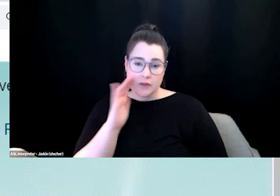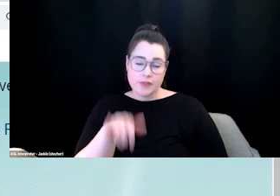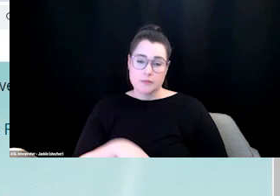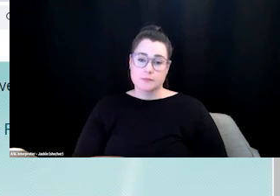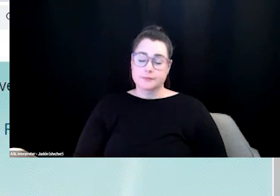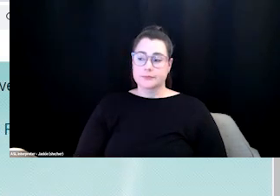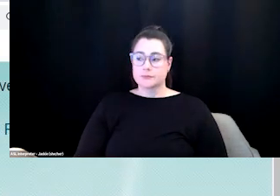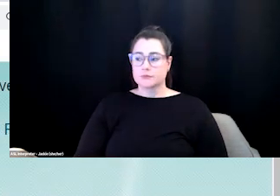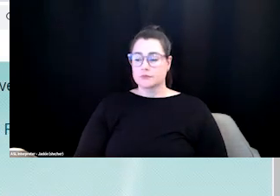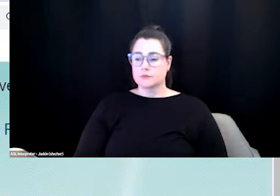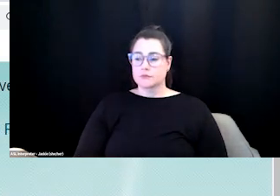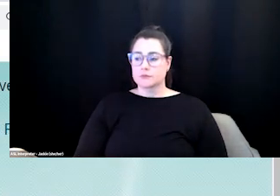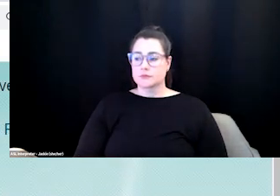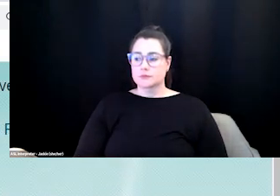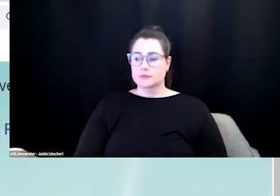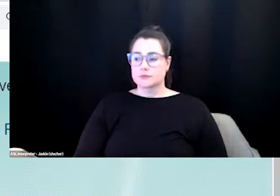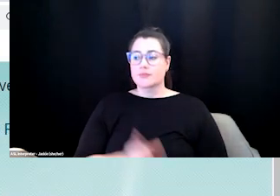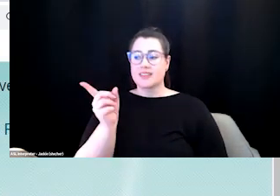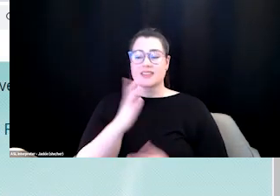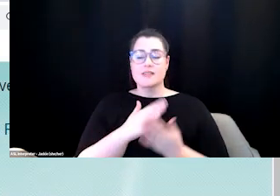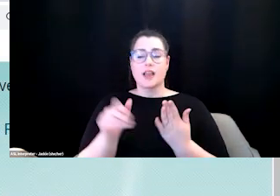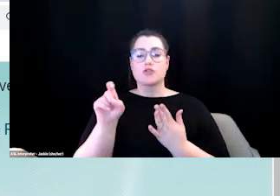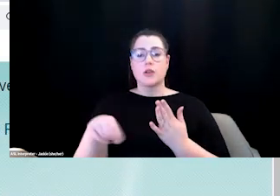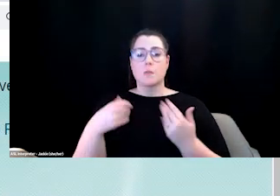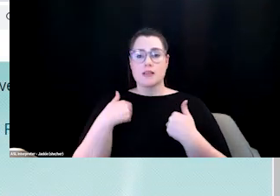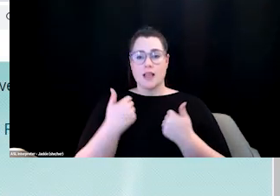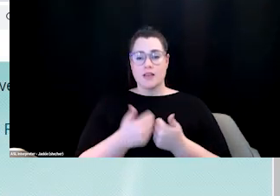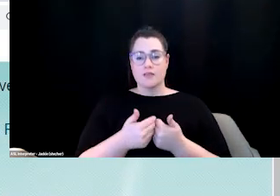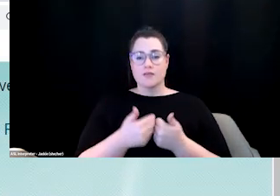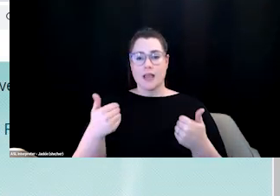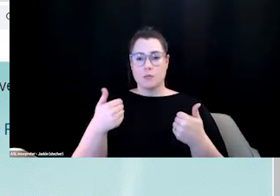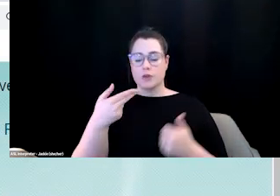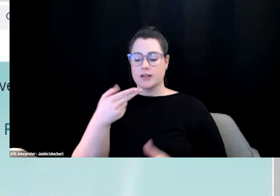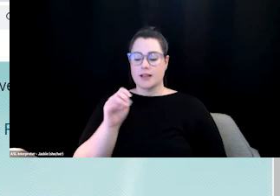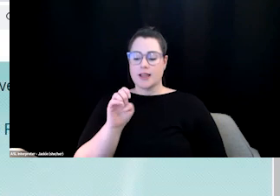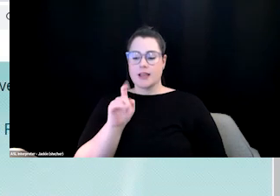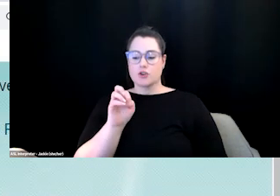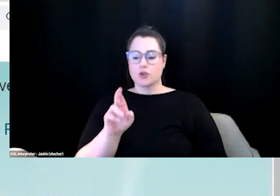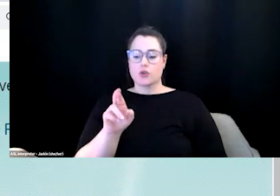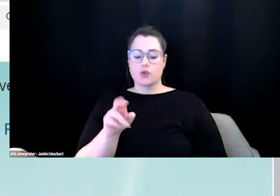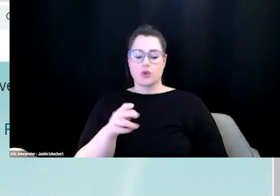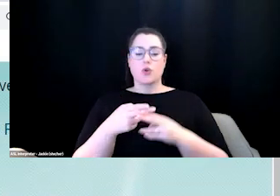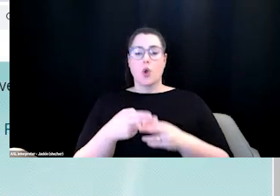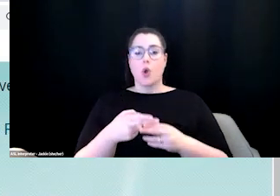So this section must have a separate section header called Broader Impacts. That must be properly spelled.